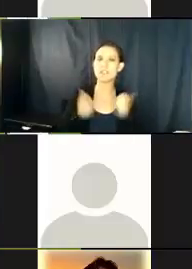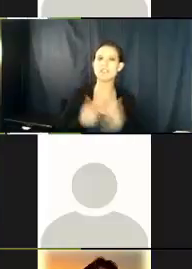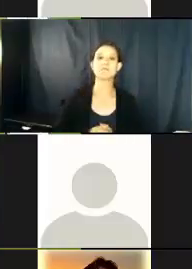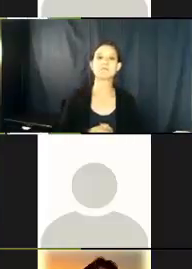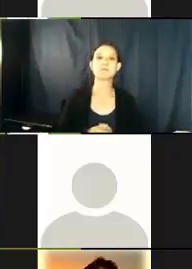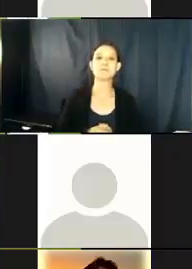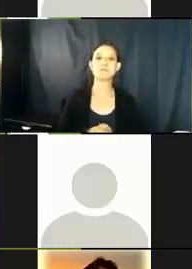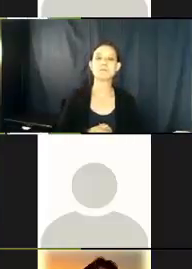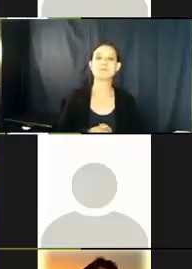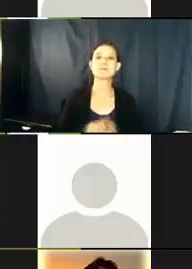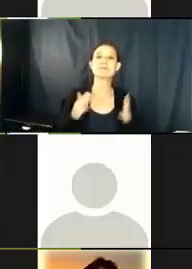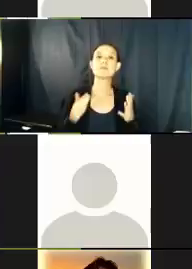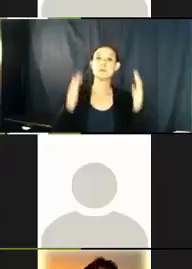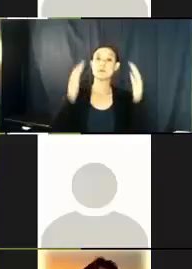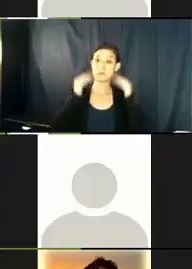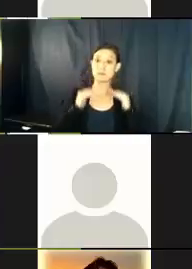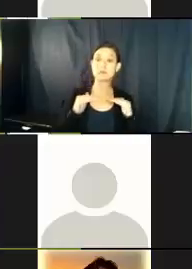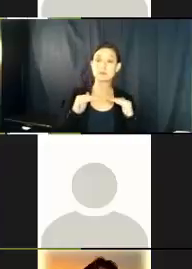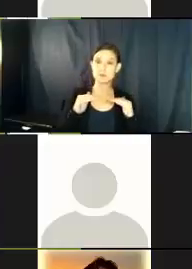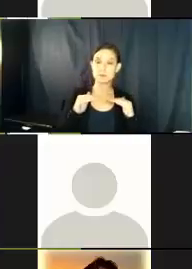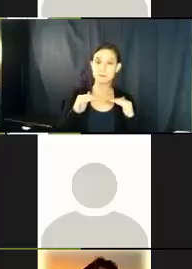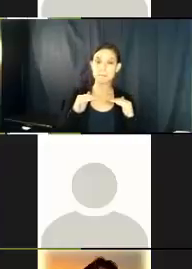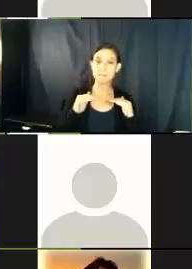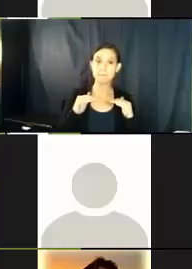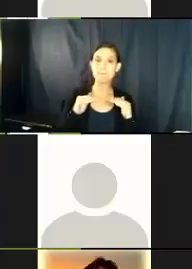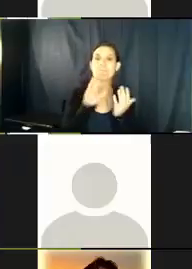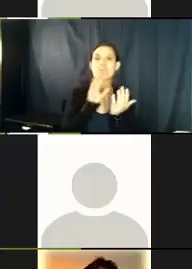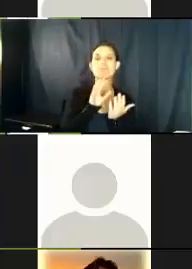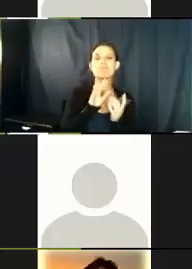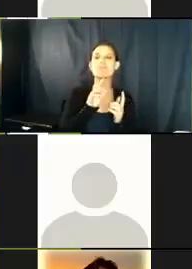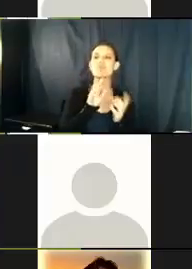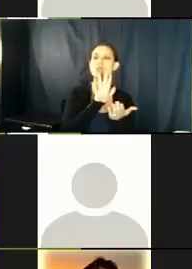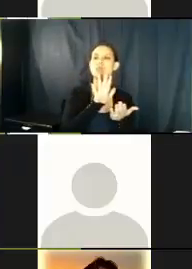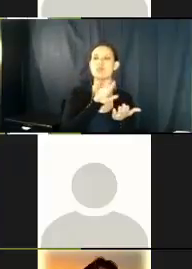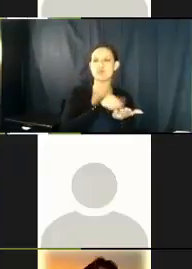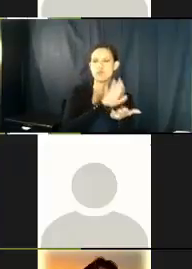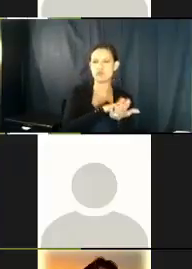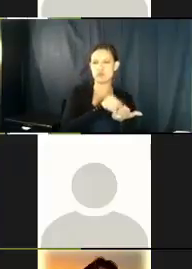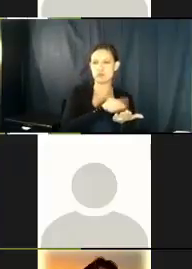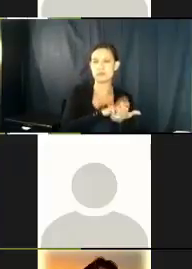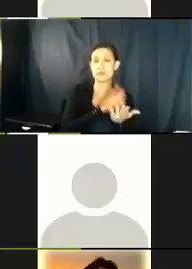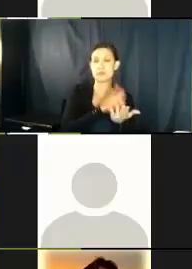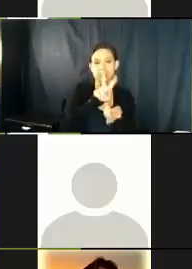And then we're going to give them some documentation that they can download on their computer. They can print it out.